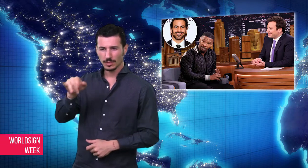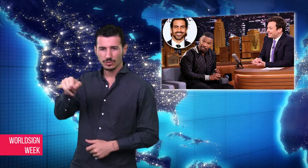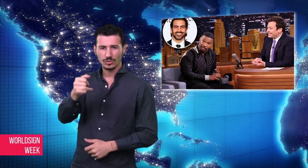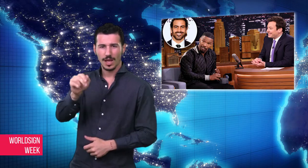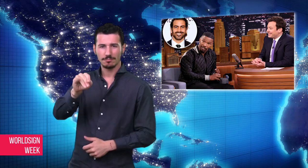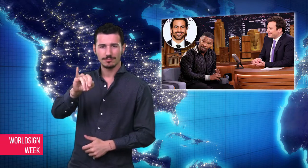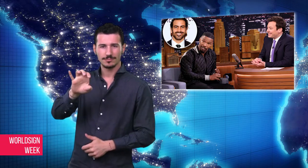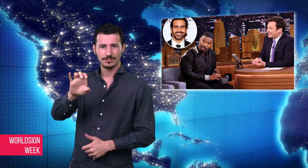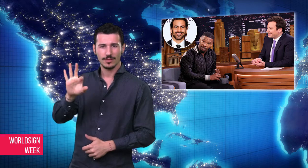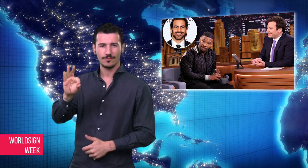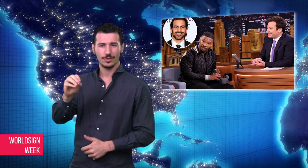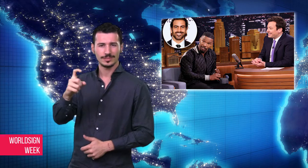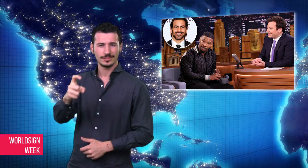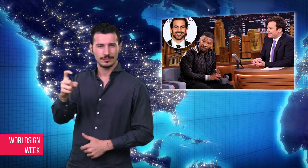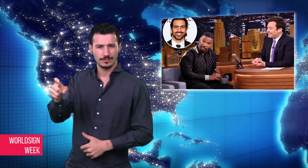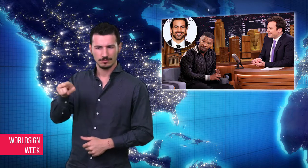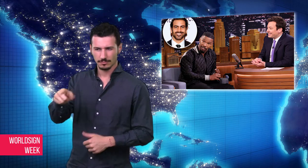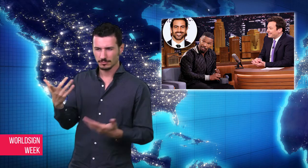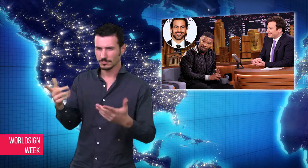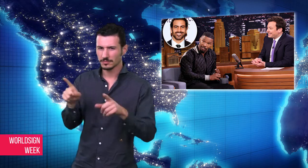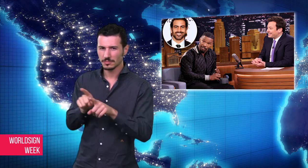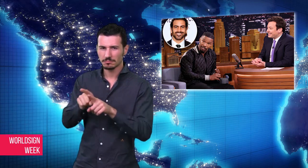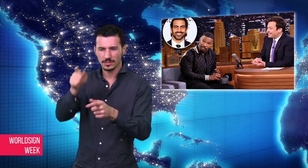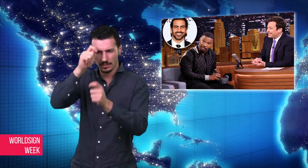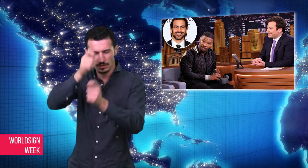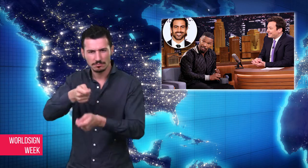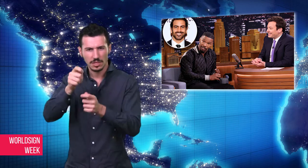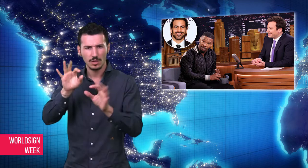tweeted, "Jamie Foxx, it is straight up